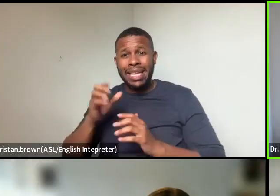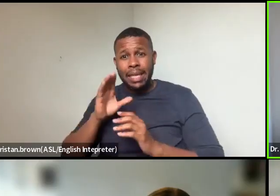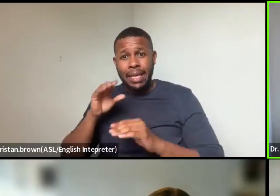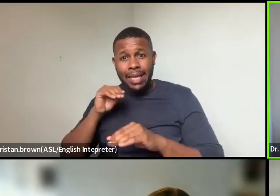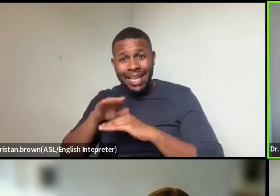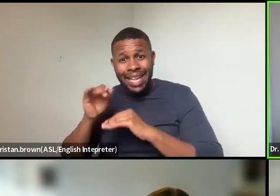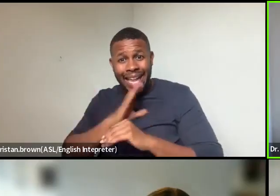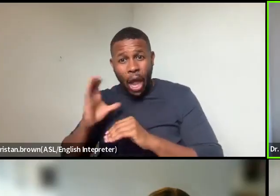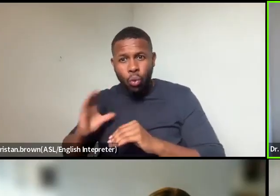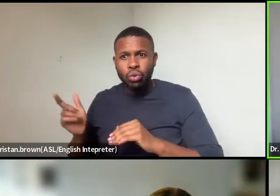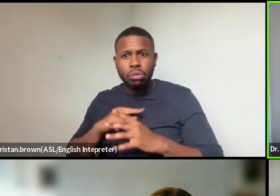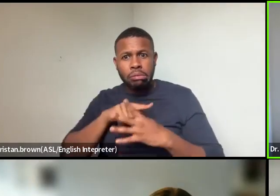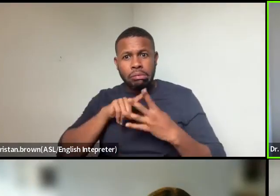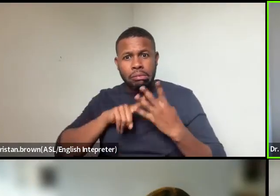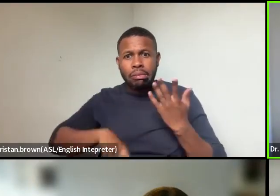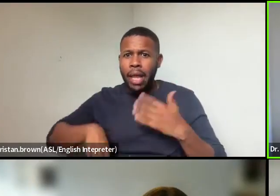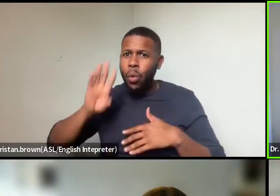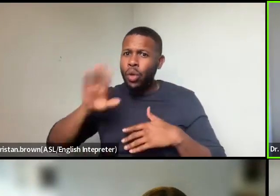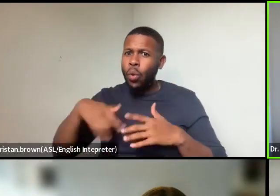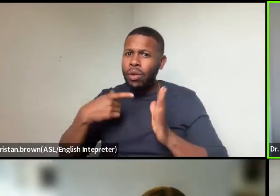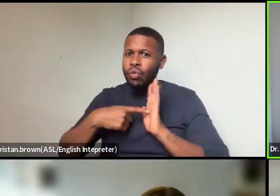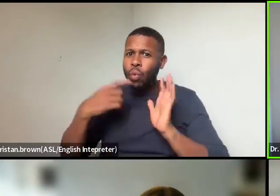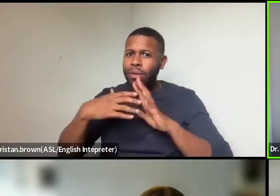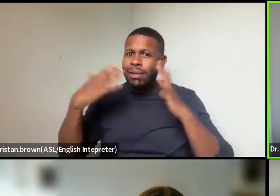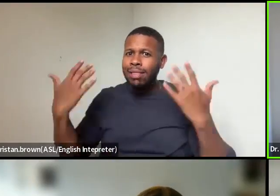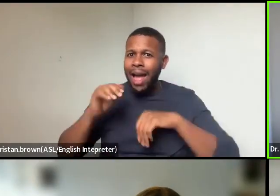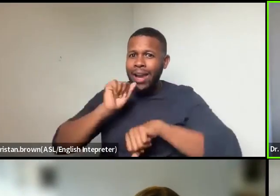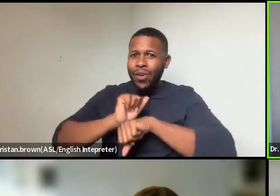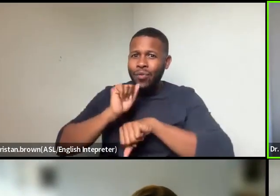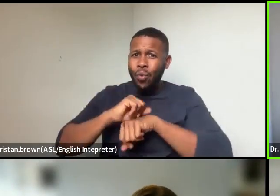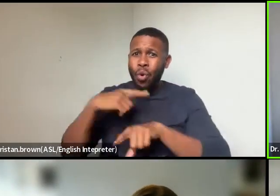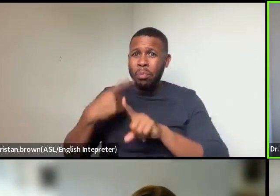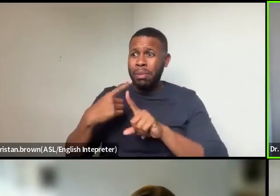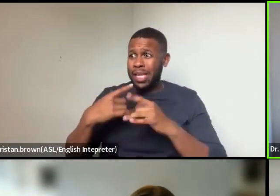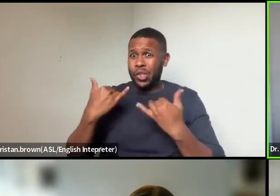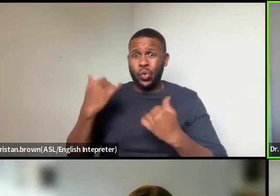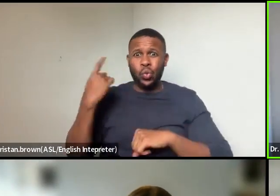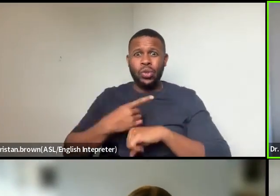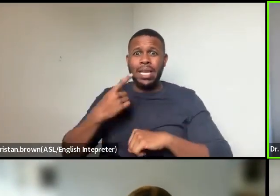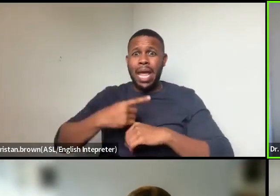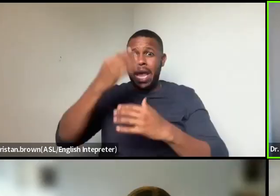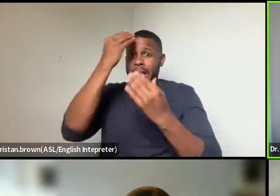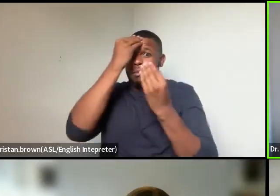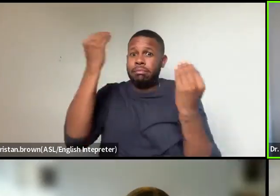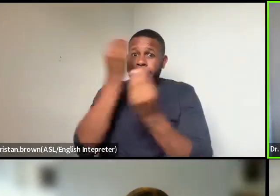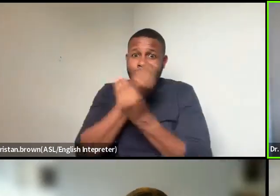Johns Hopkins now and certainly the University of Virginia along with our own state development